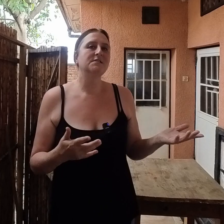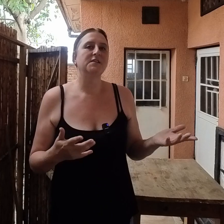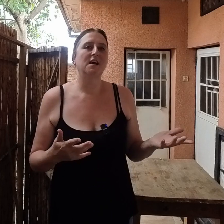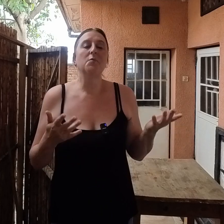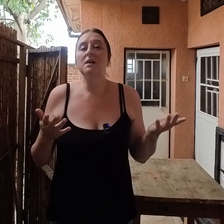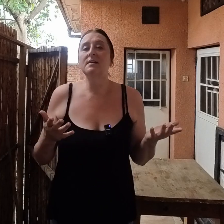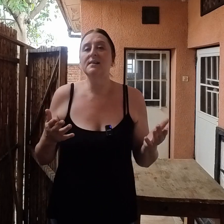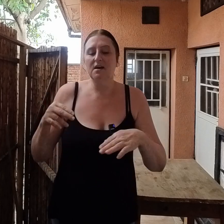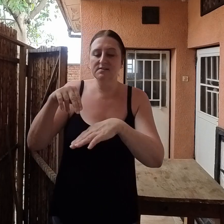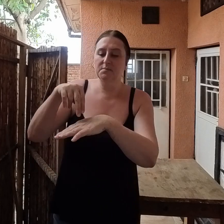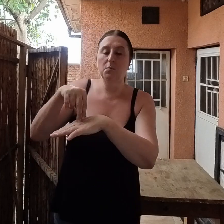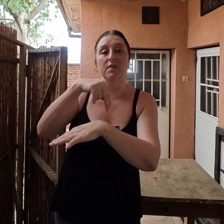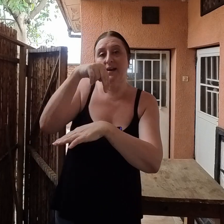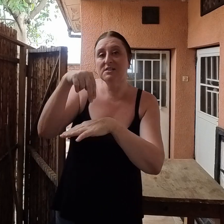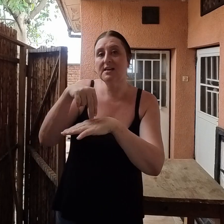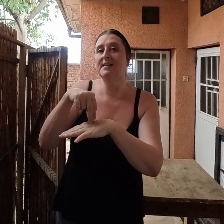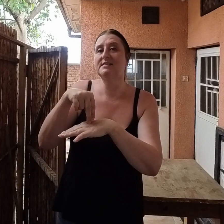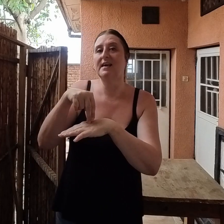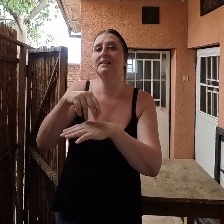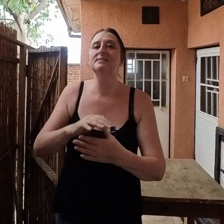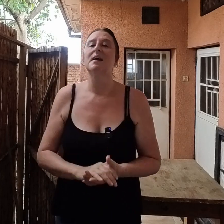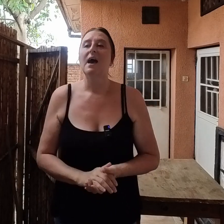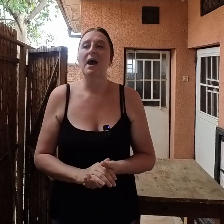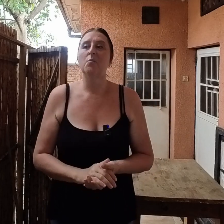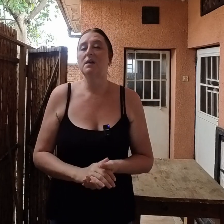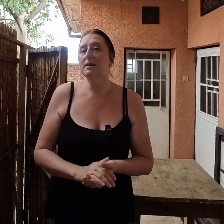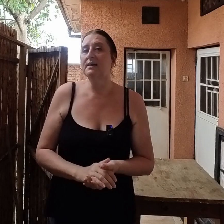last video we learned how to ask somebody what their nationality is, and we learn how